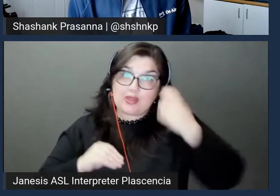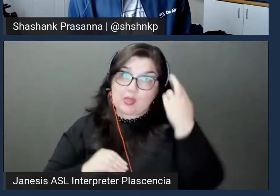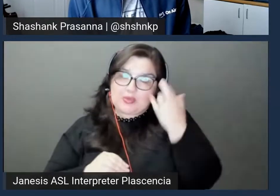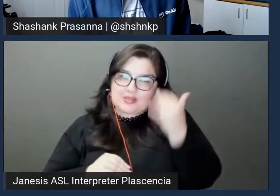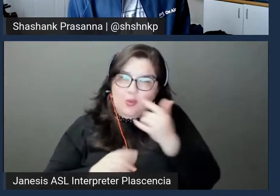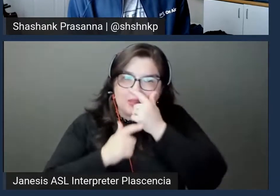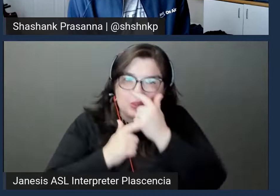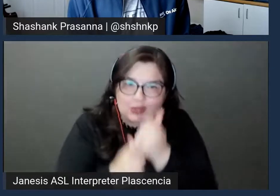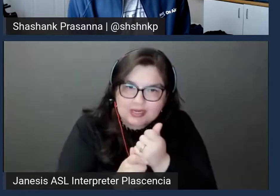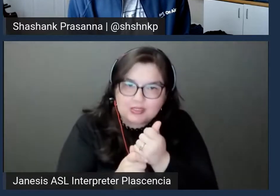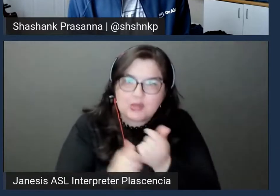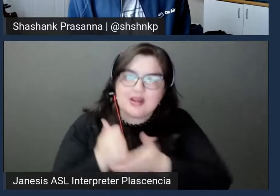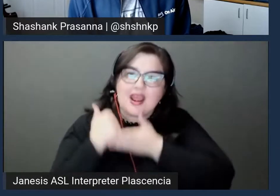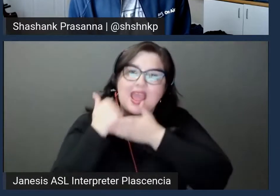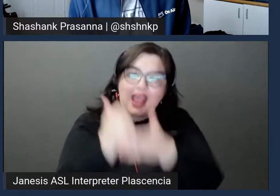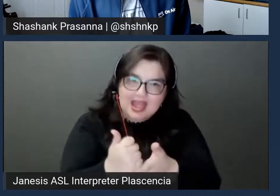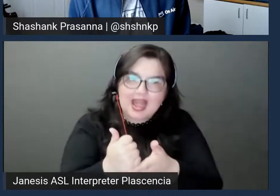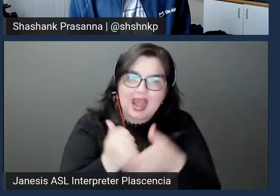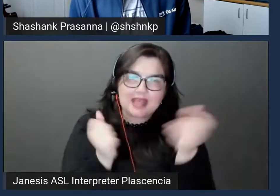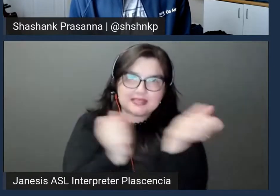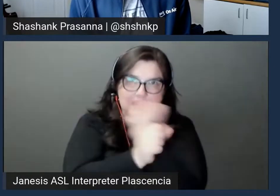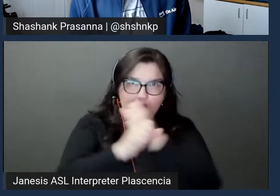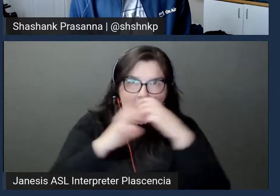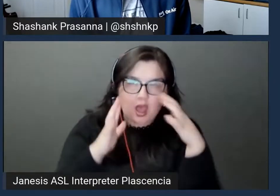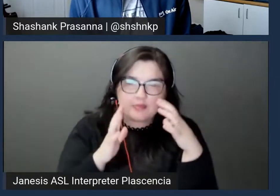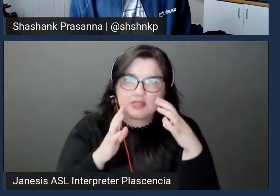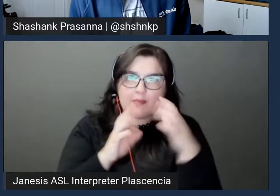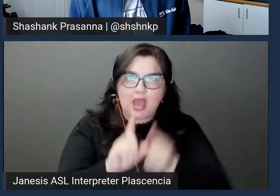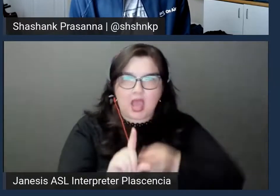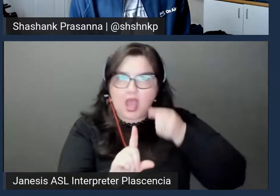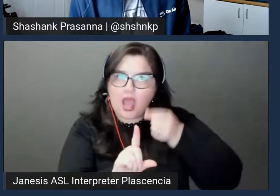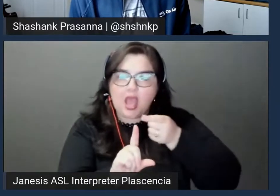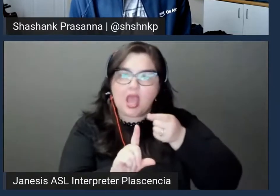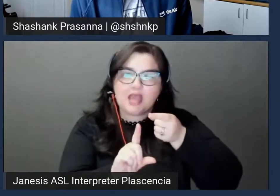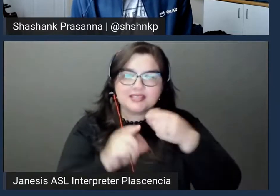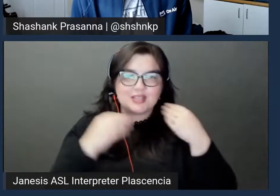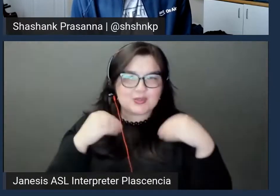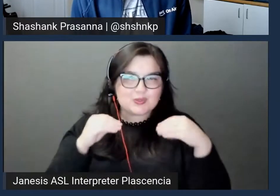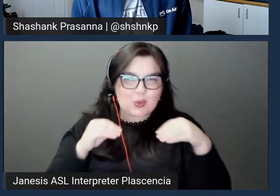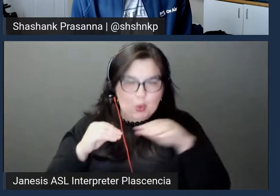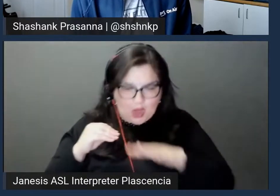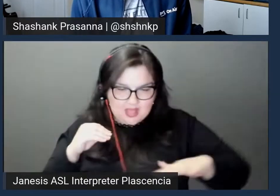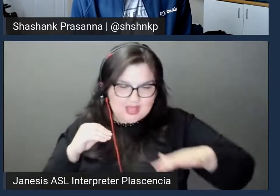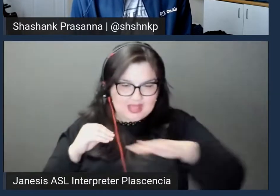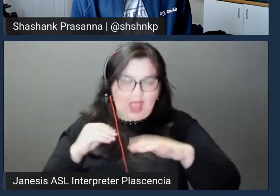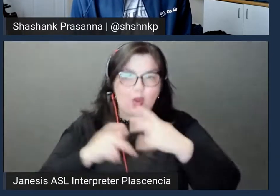this helps them optimize their store layout. So they want to put products that are higher margins